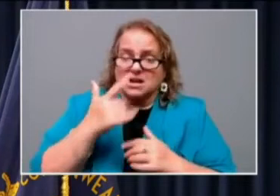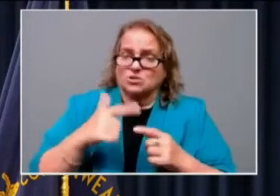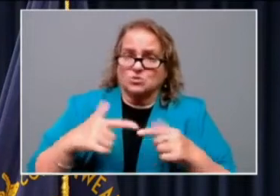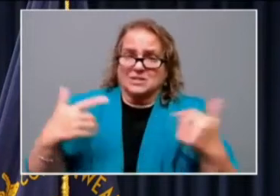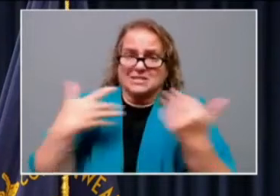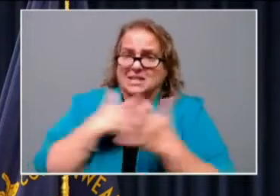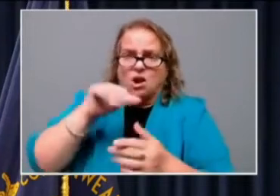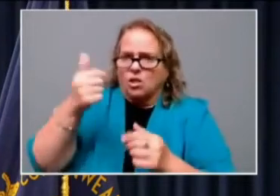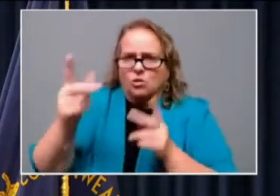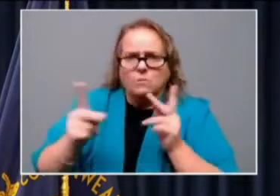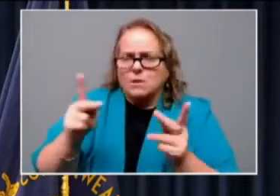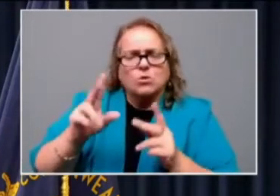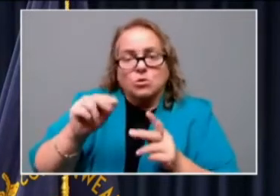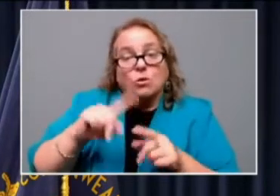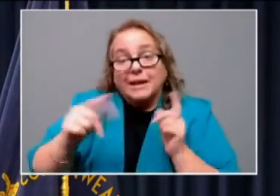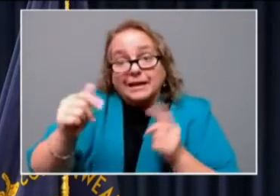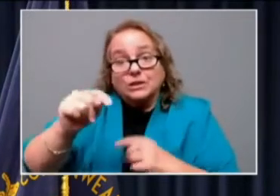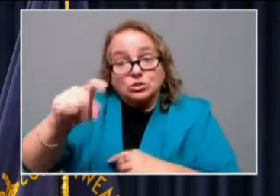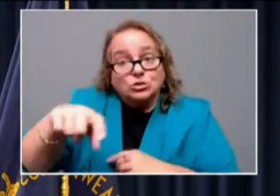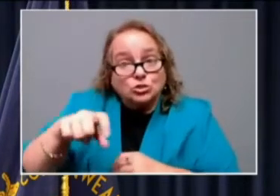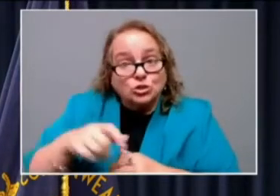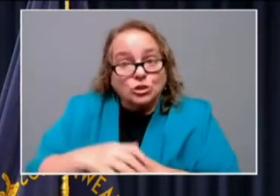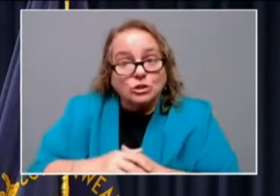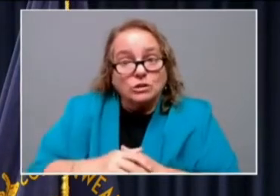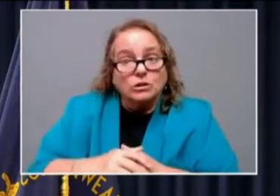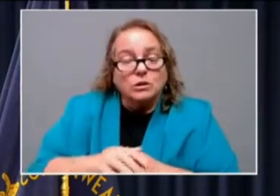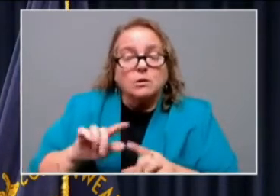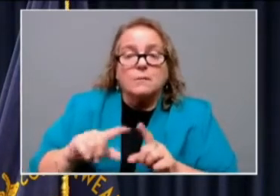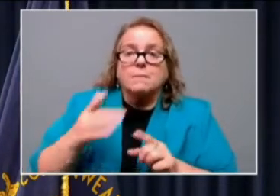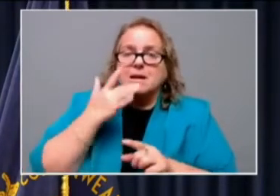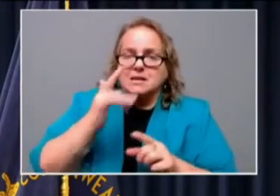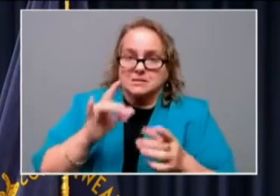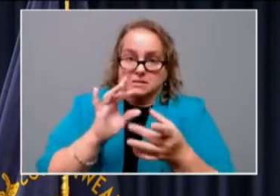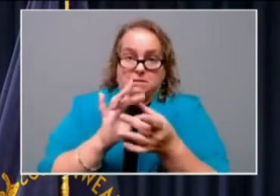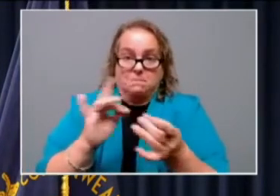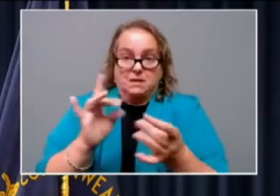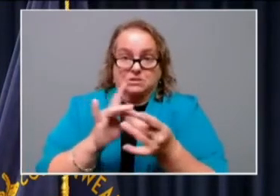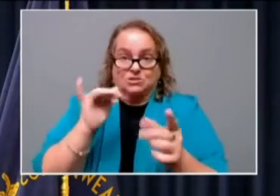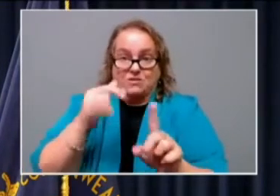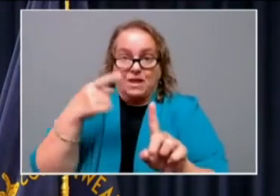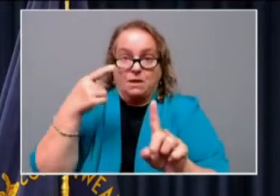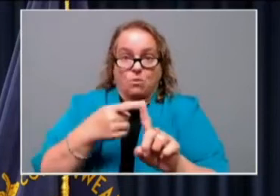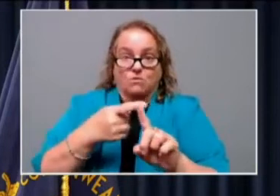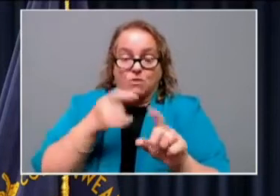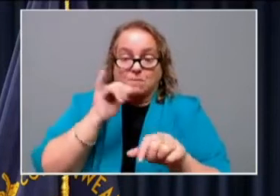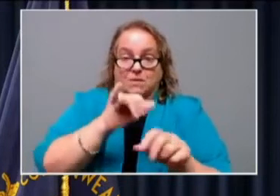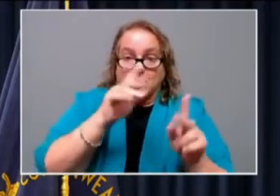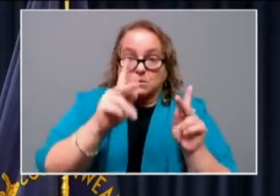should, but because the message at that point from that individual is so real